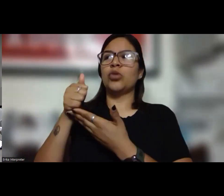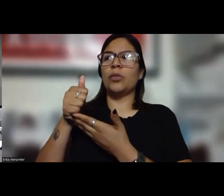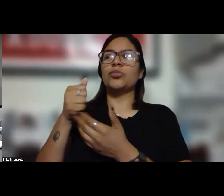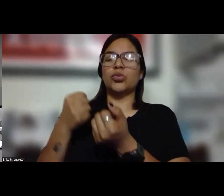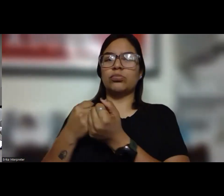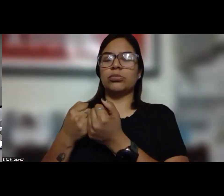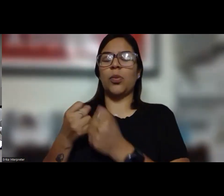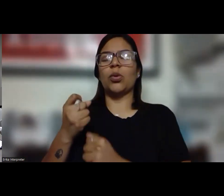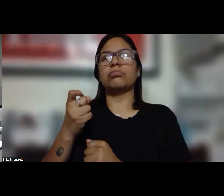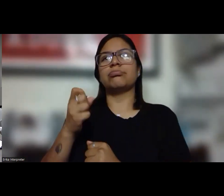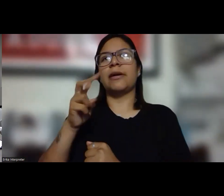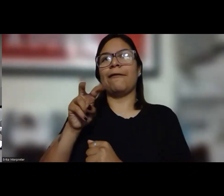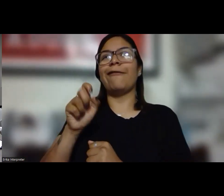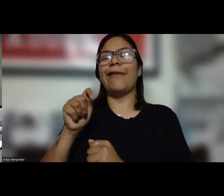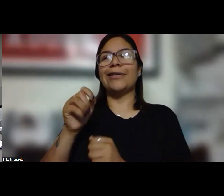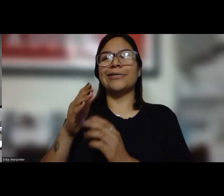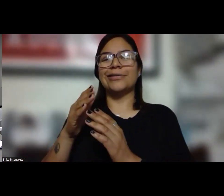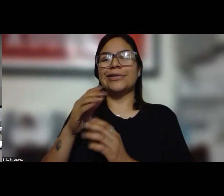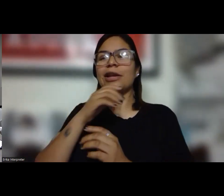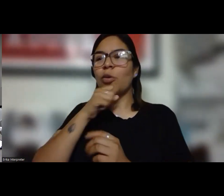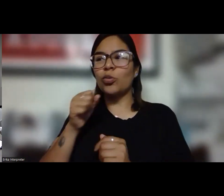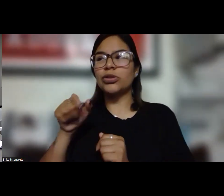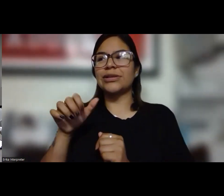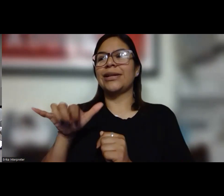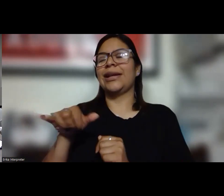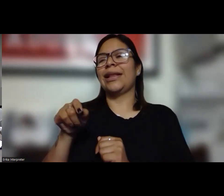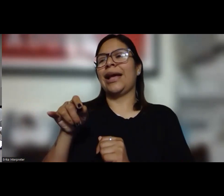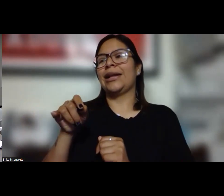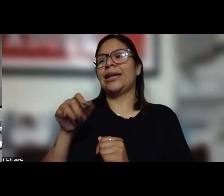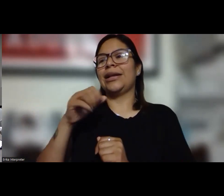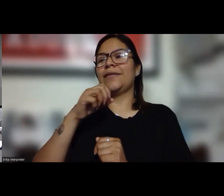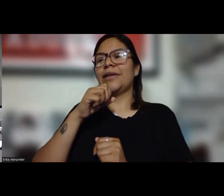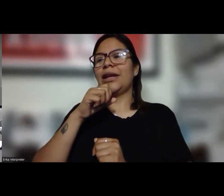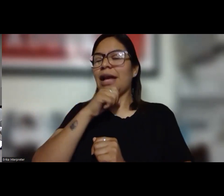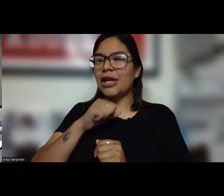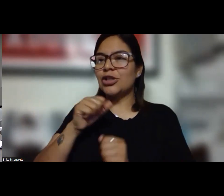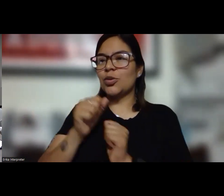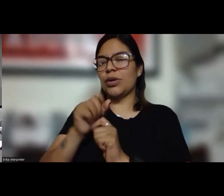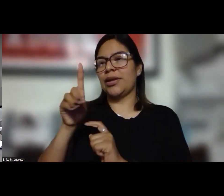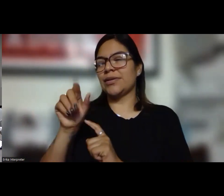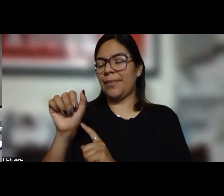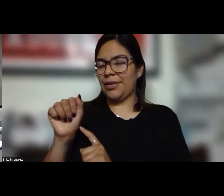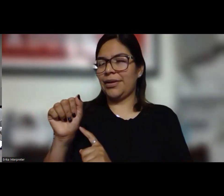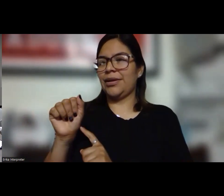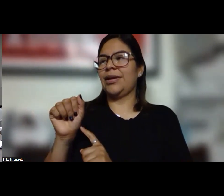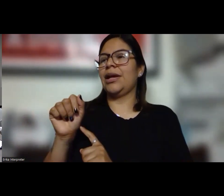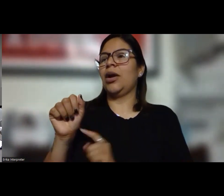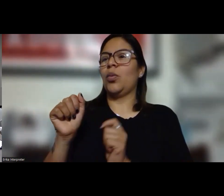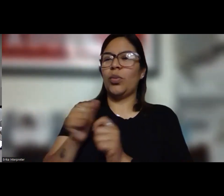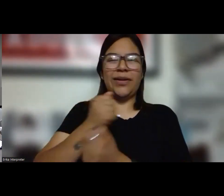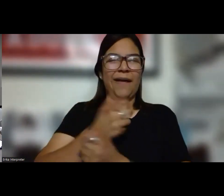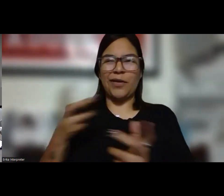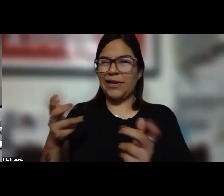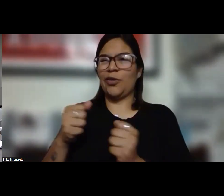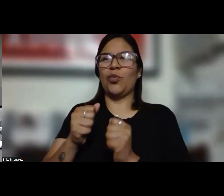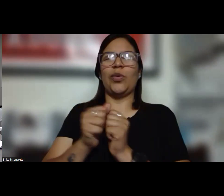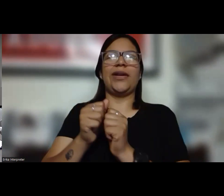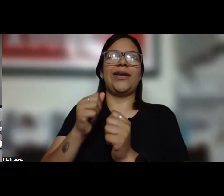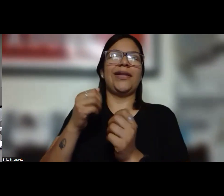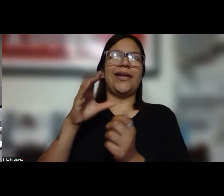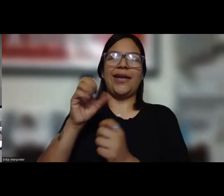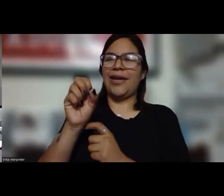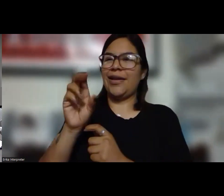are you know aging aging with or into disability um with everything from case management to um you